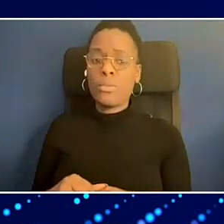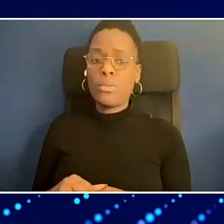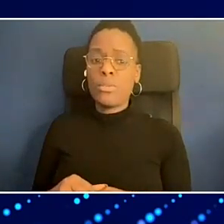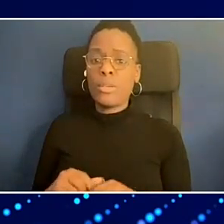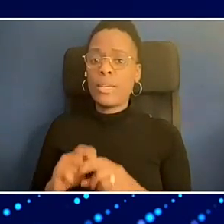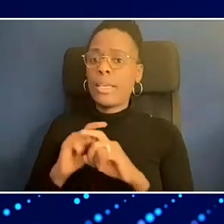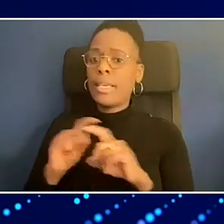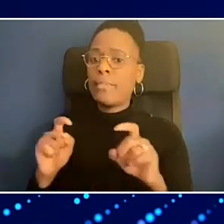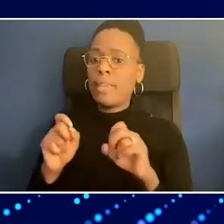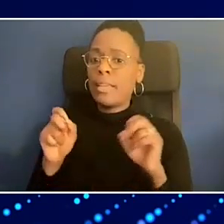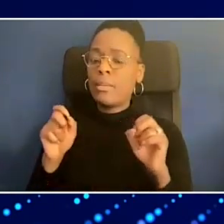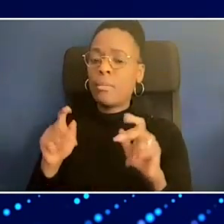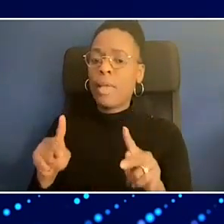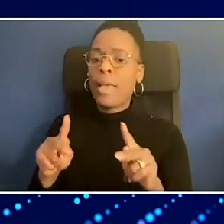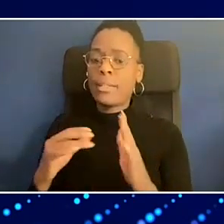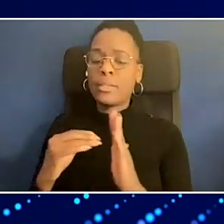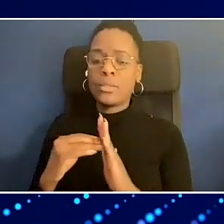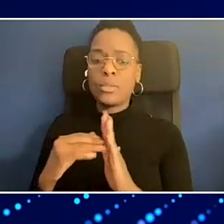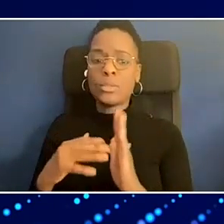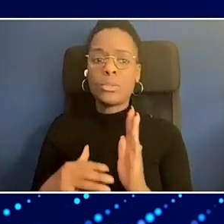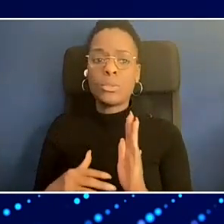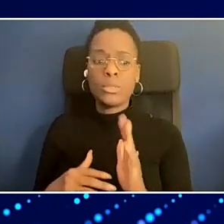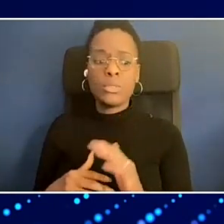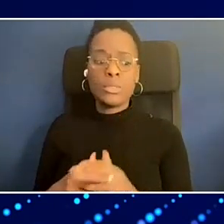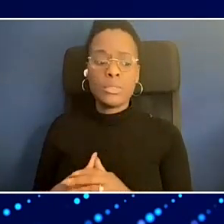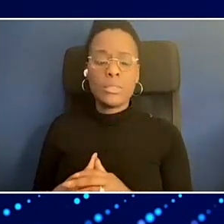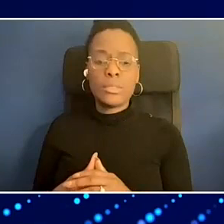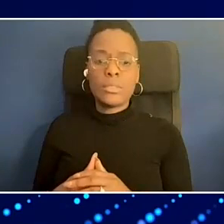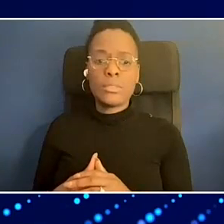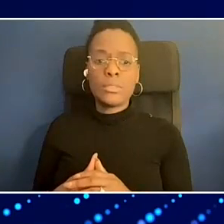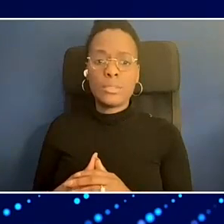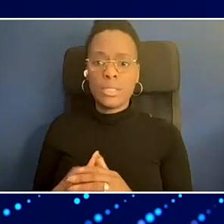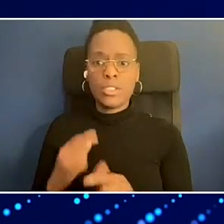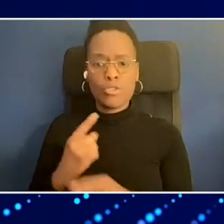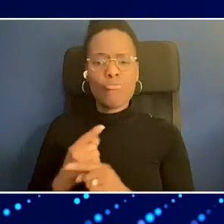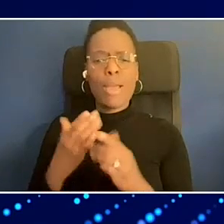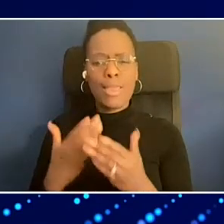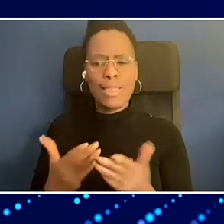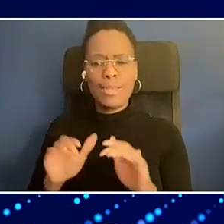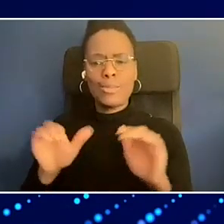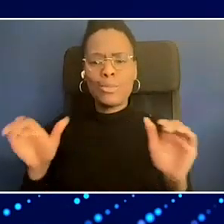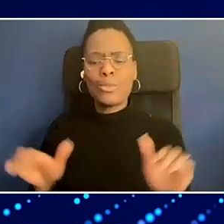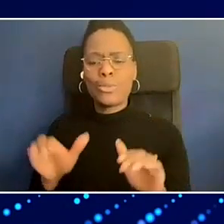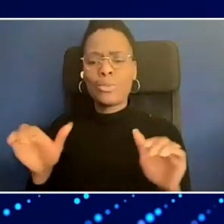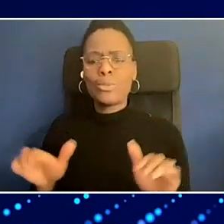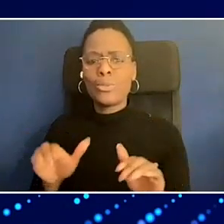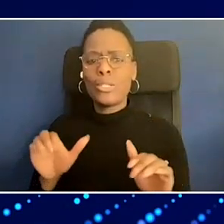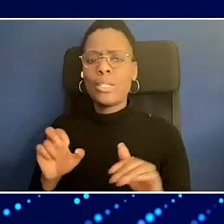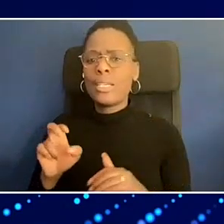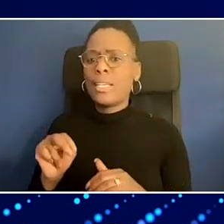student is the right thing to do, even if it does involve some degree of